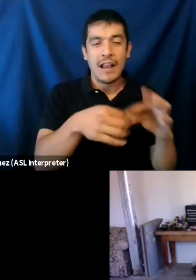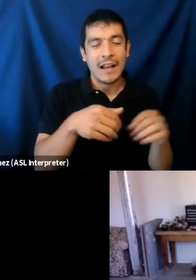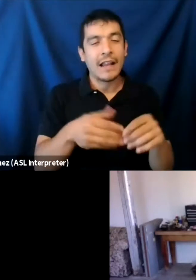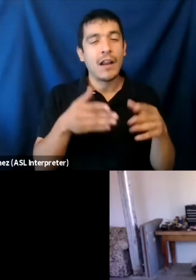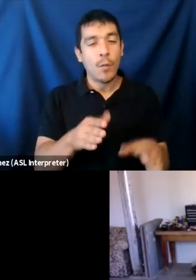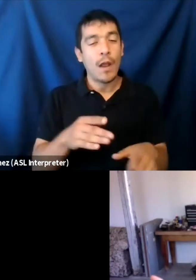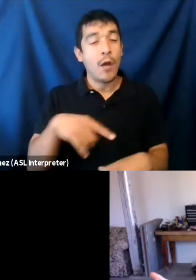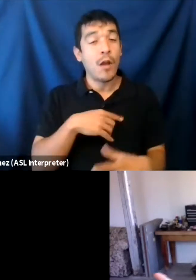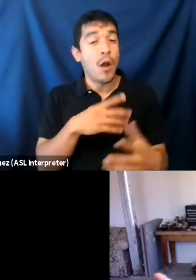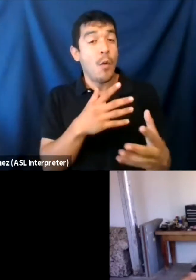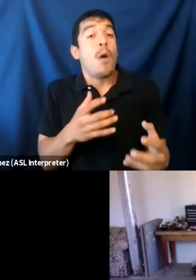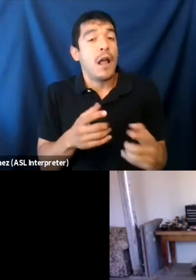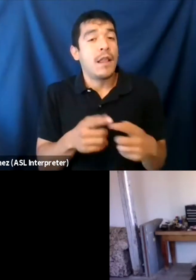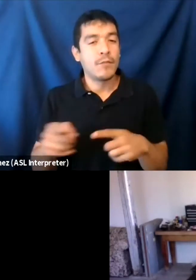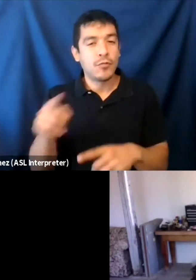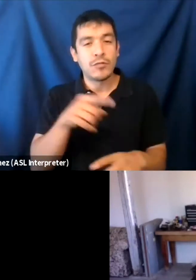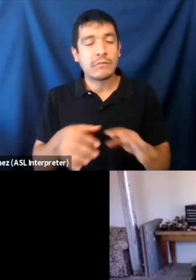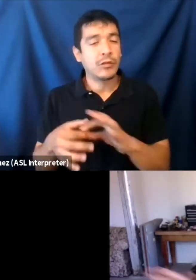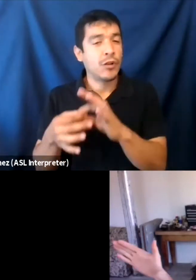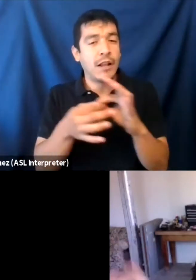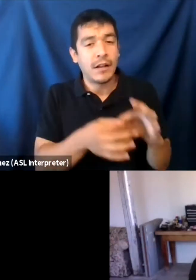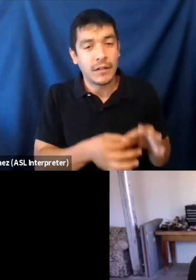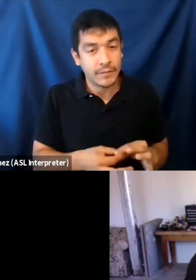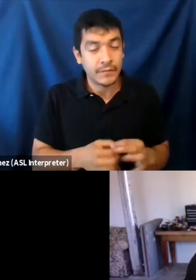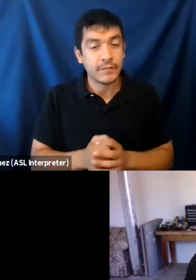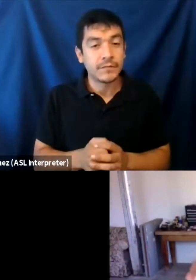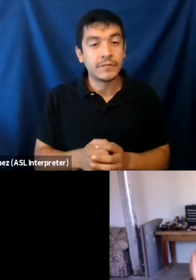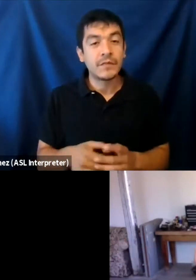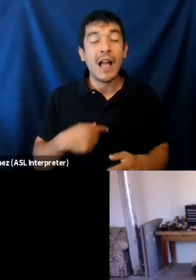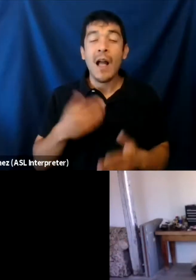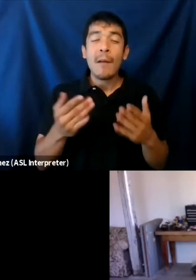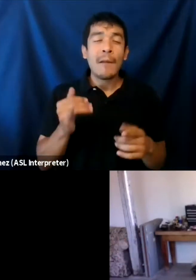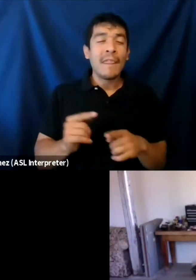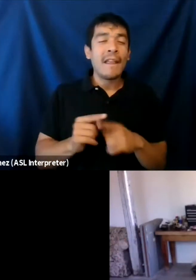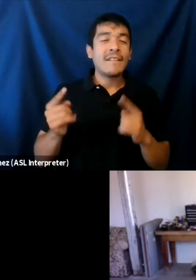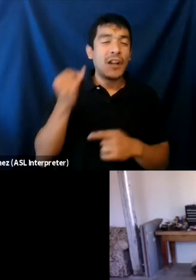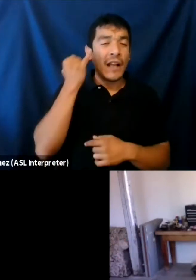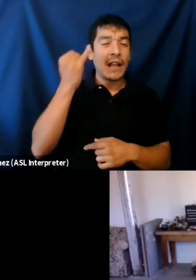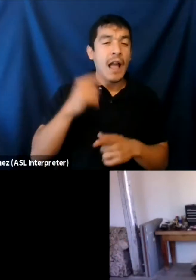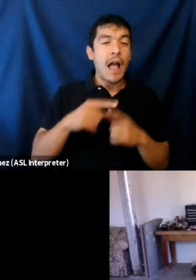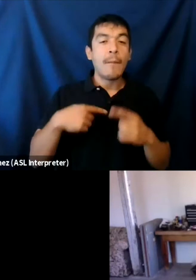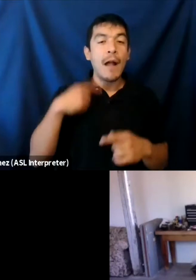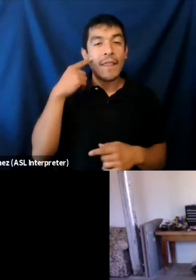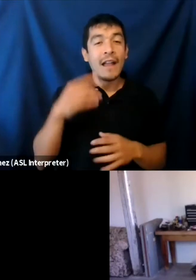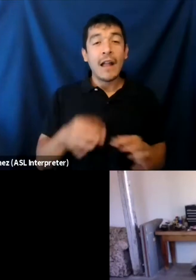And I think that, but, maybe that's a different thing, I think that the important thing that we're approaching these companies though,